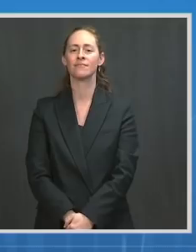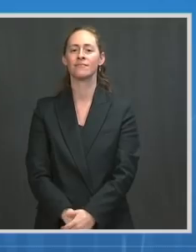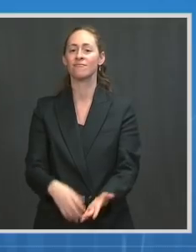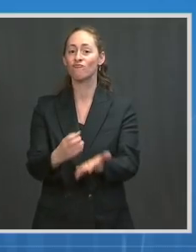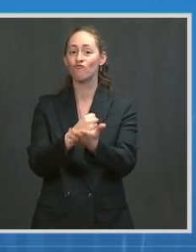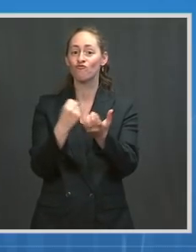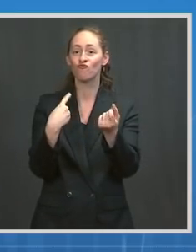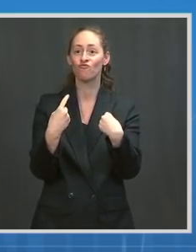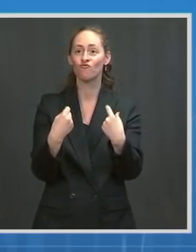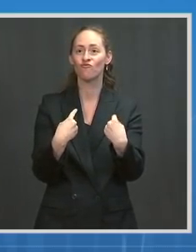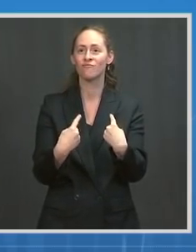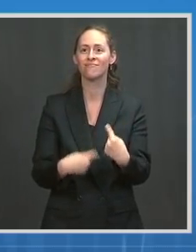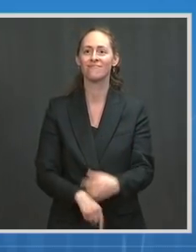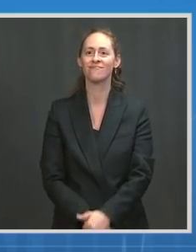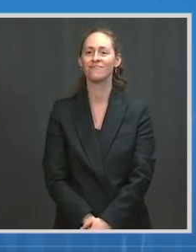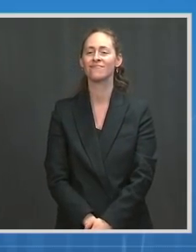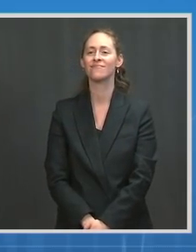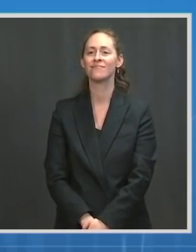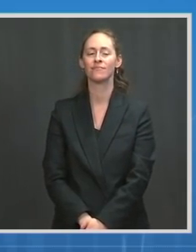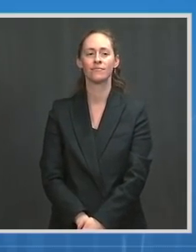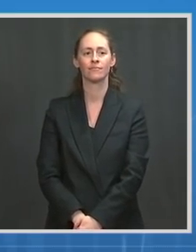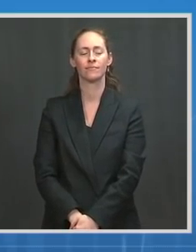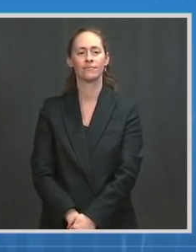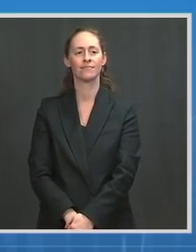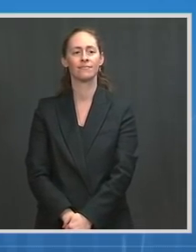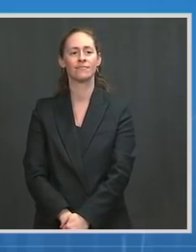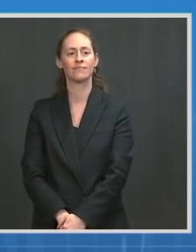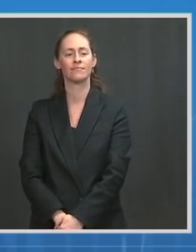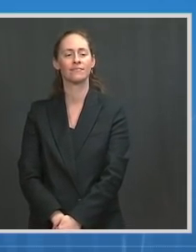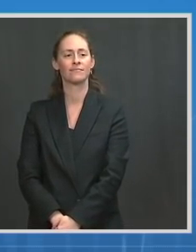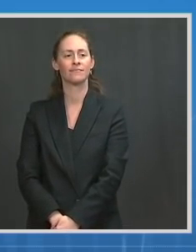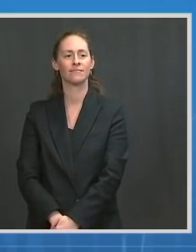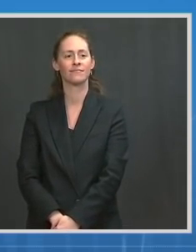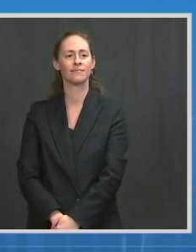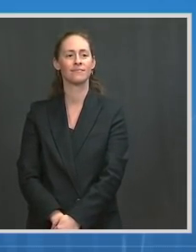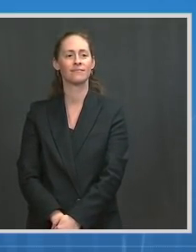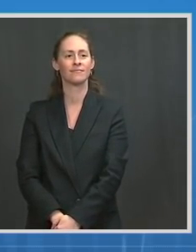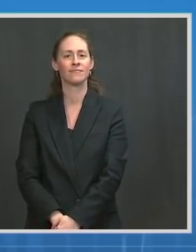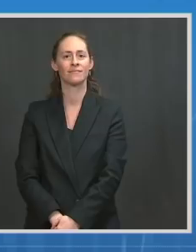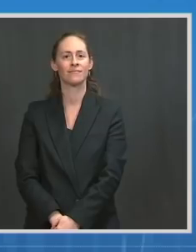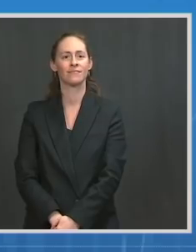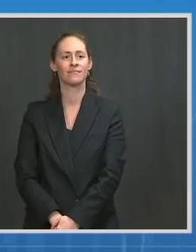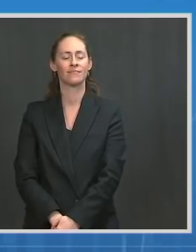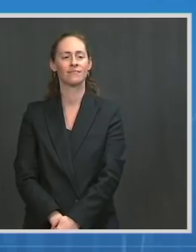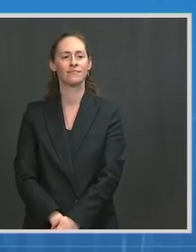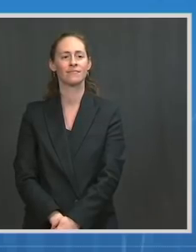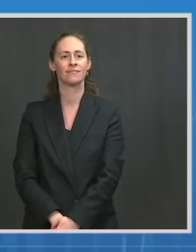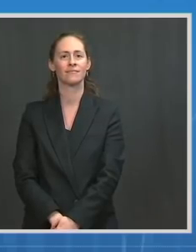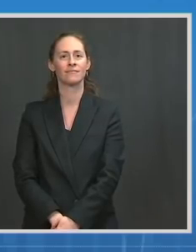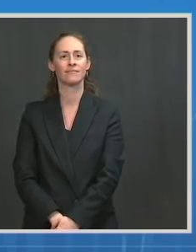I know everybody probably has a lot of questions today. So we can get through as many as possible, please, one question each.